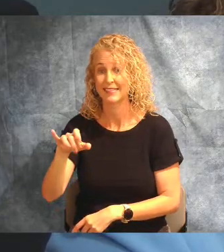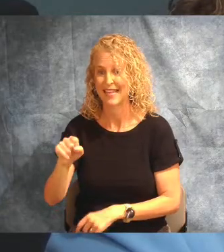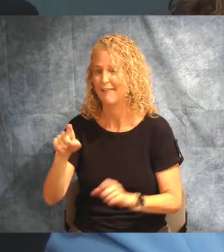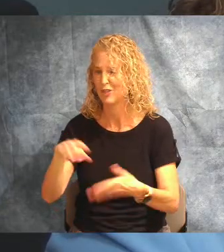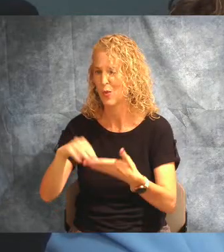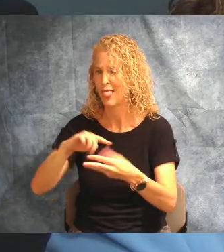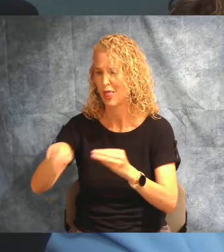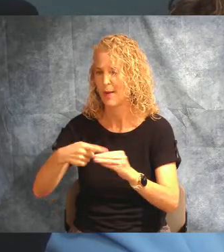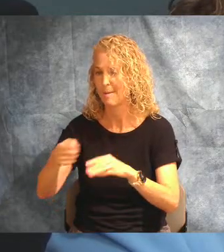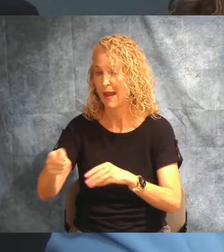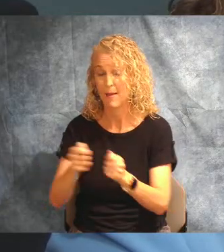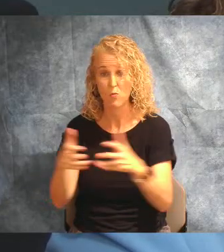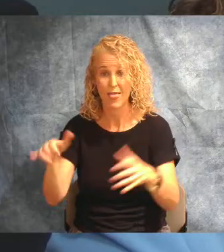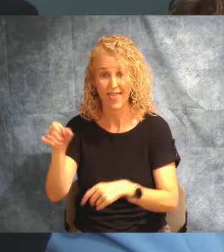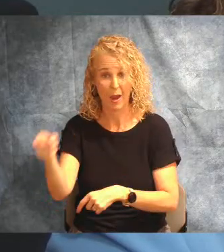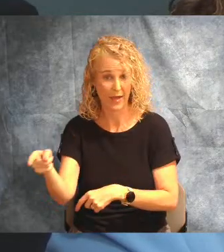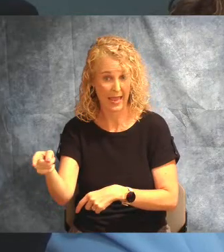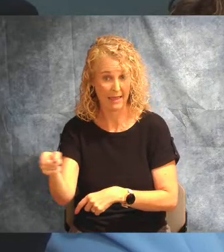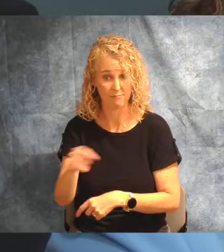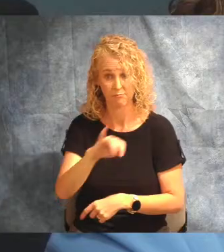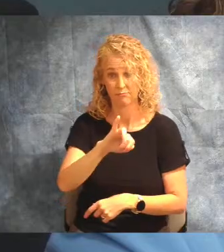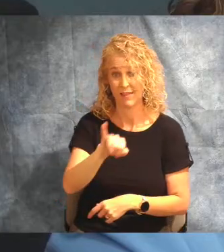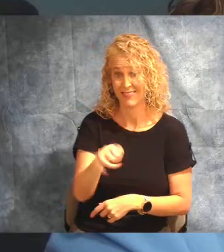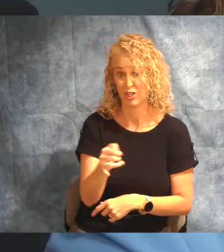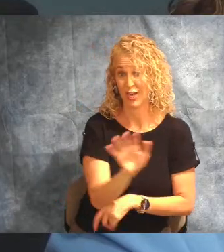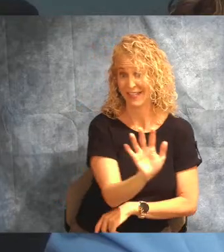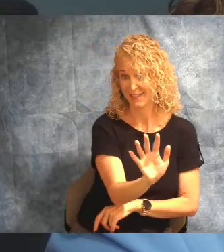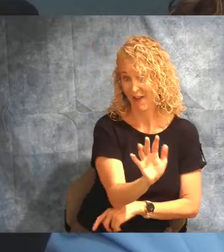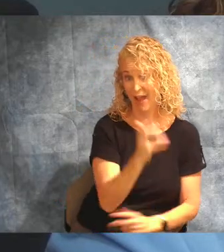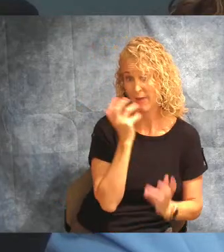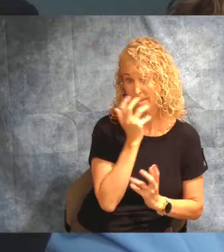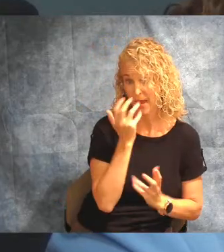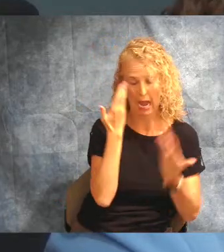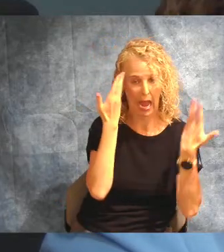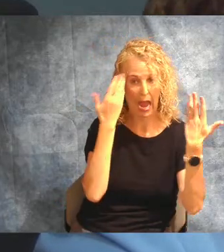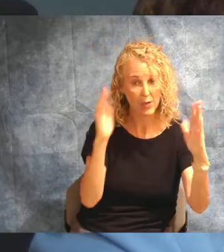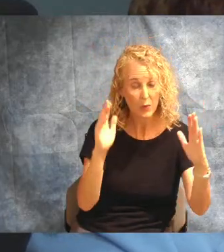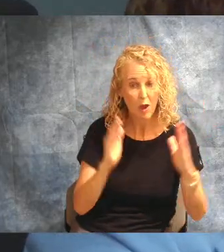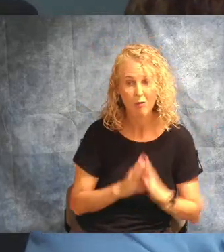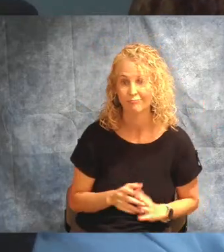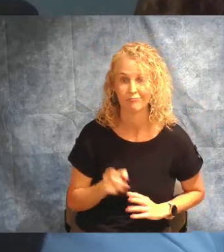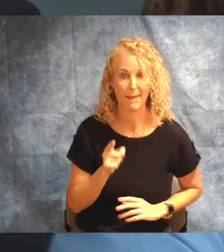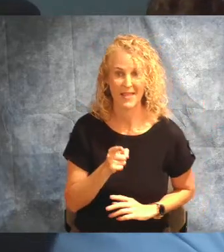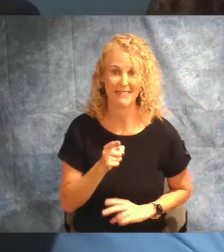Without Hal Davis, I don't know if they would have had the breakout song and become the Jackson 5